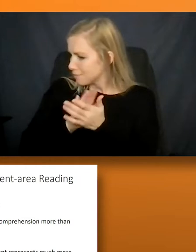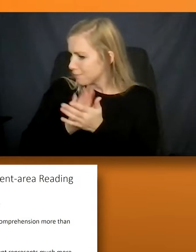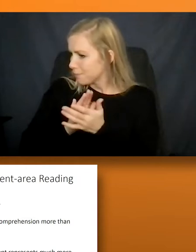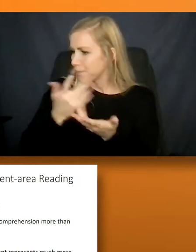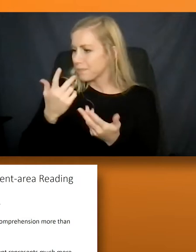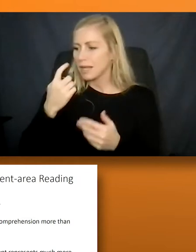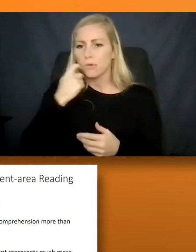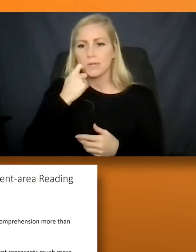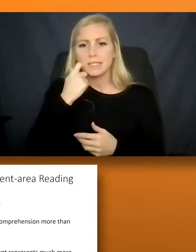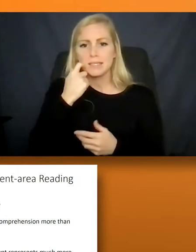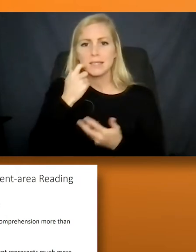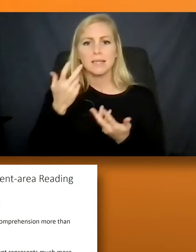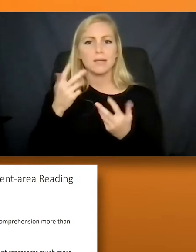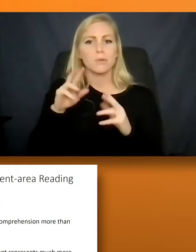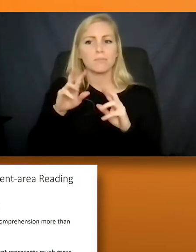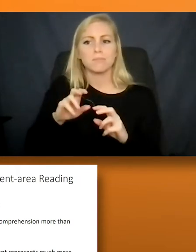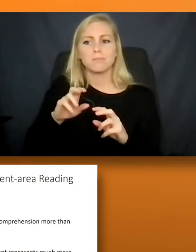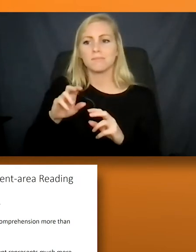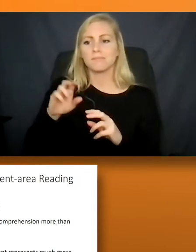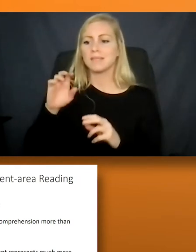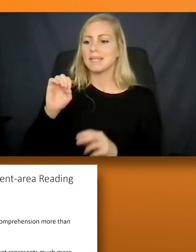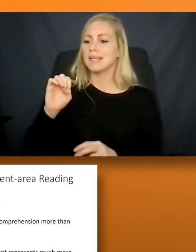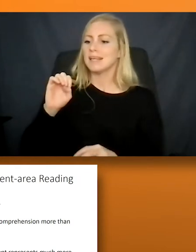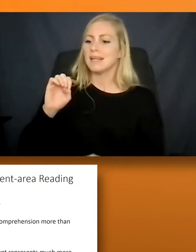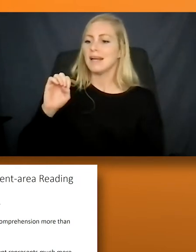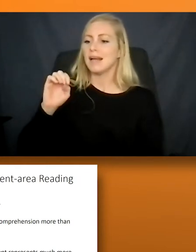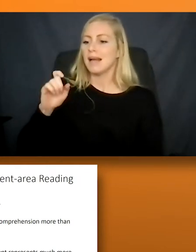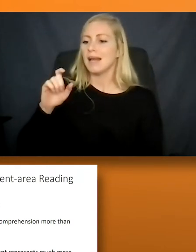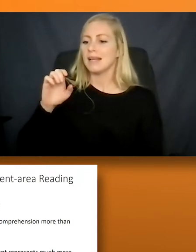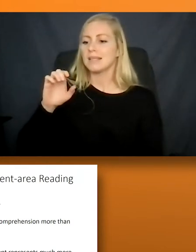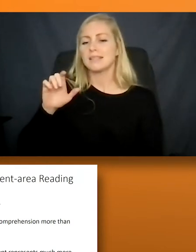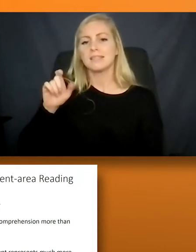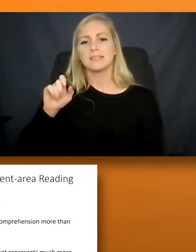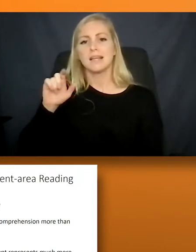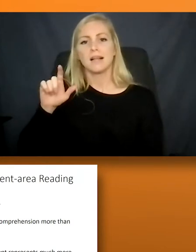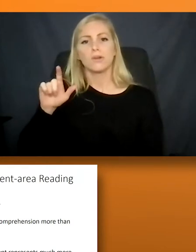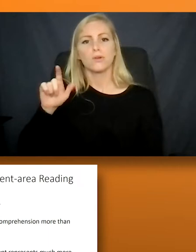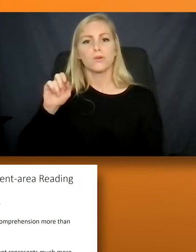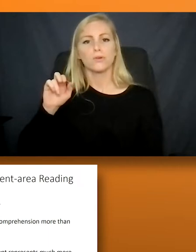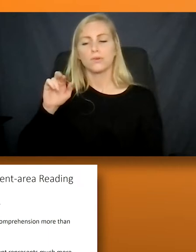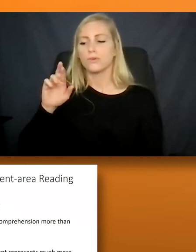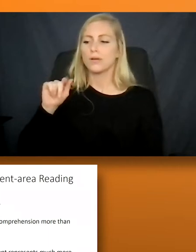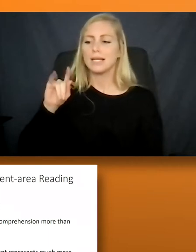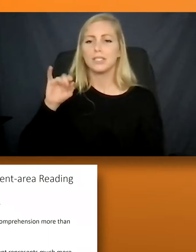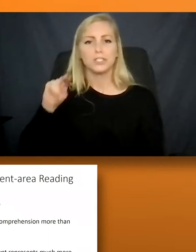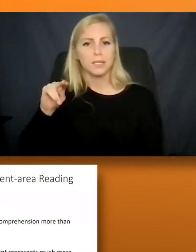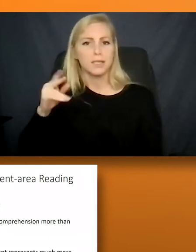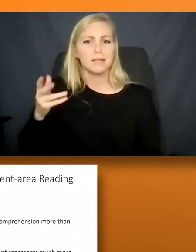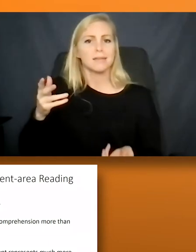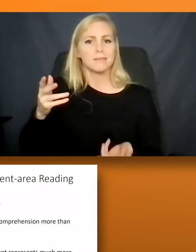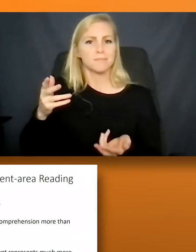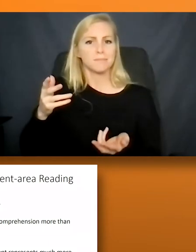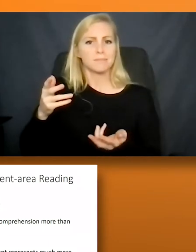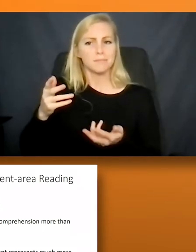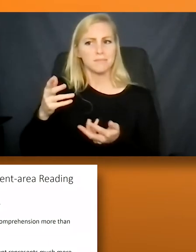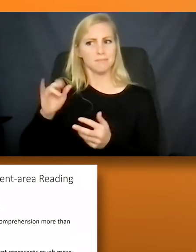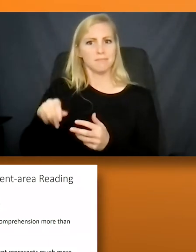I've been looking at, you know, acceleration as a vector. Well, that's a whole concept. There's a lot of stuff within that